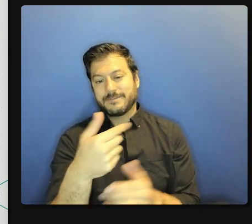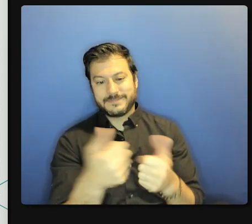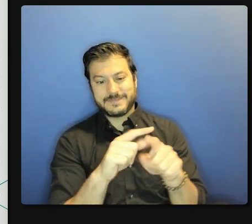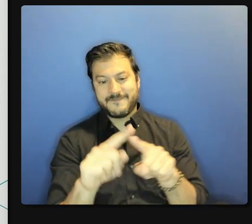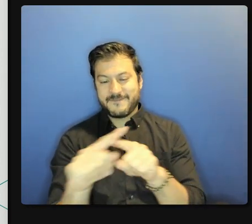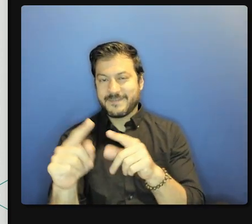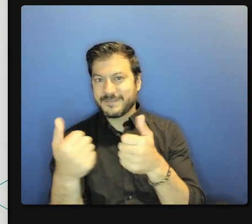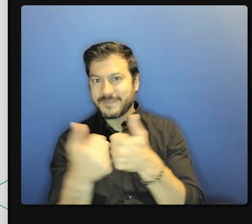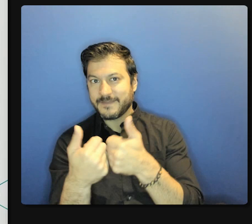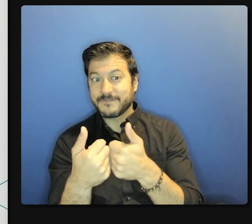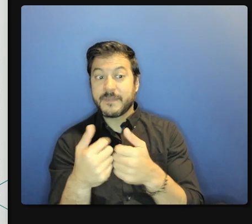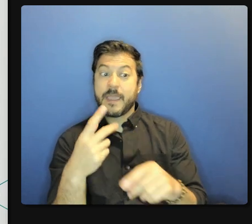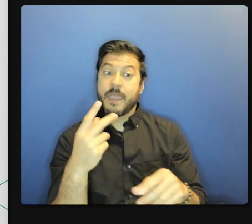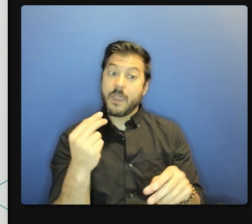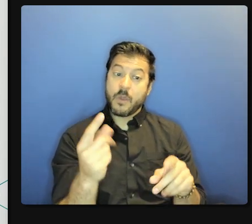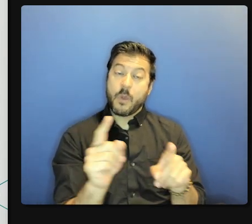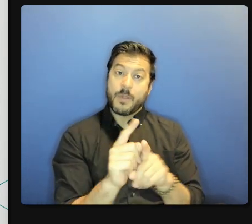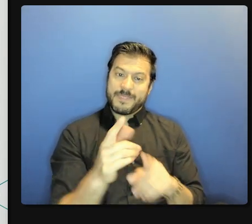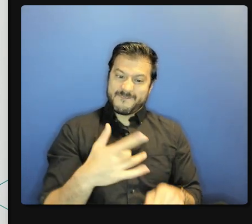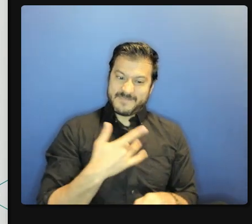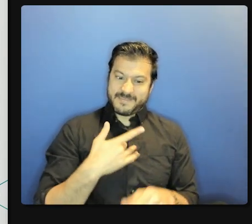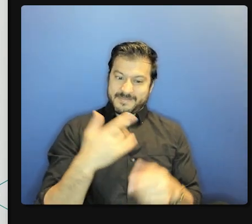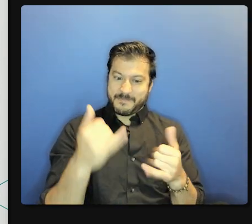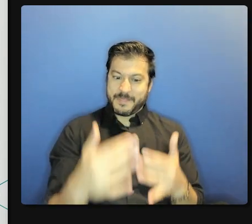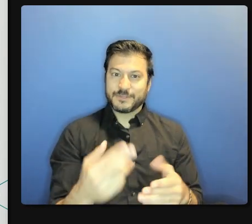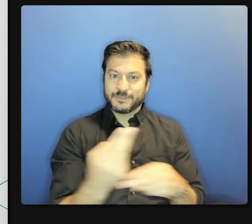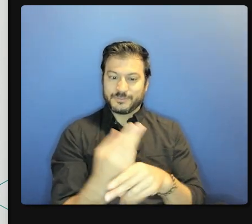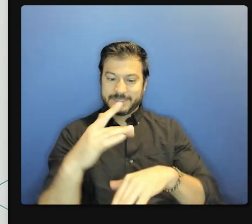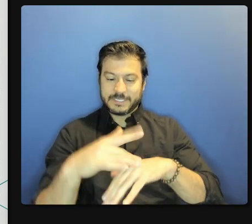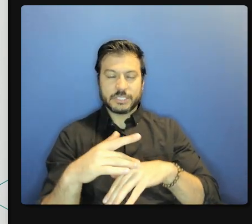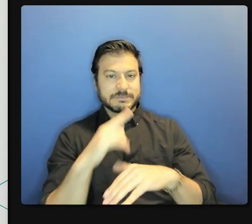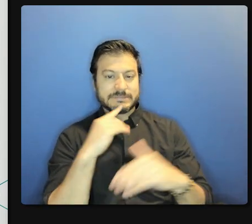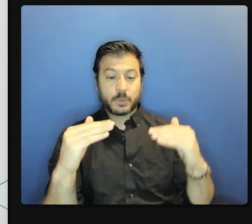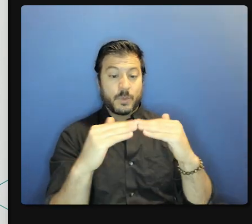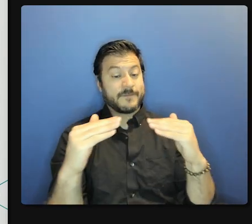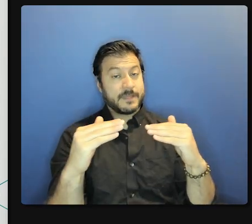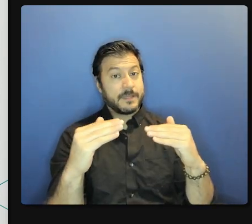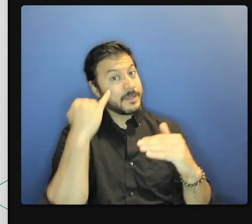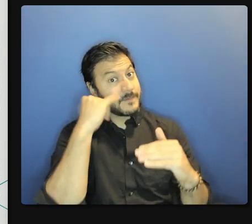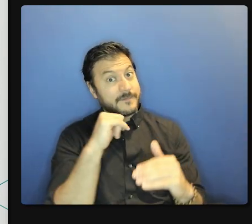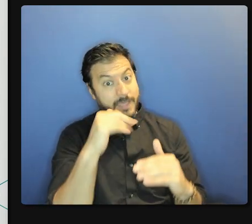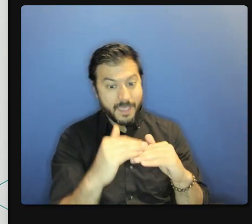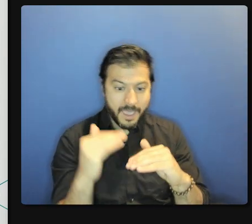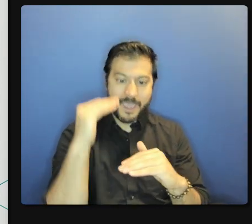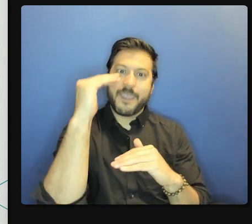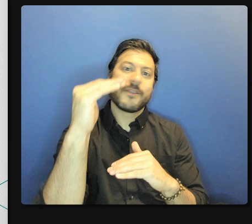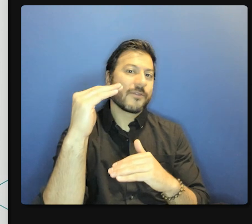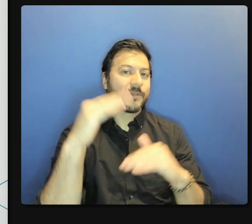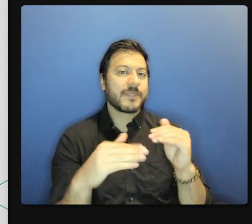The sentiment of users who play with touch is on average equivalent if not higher